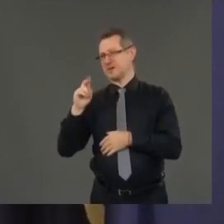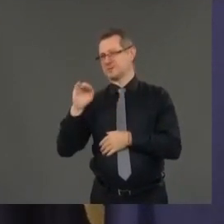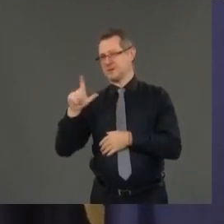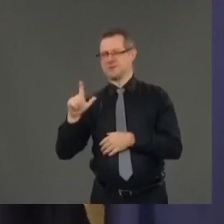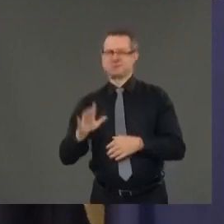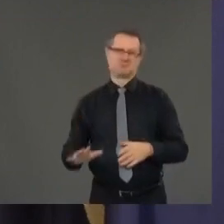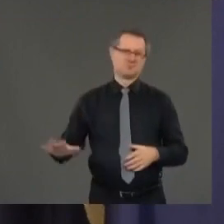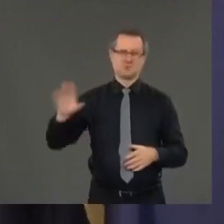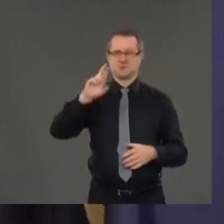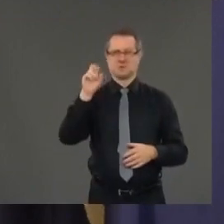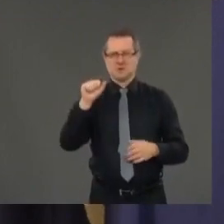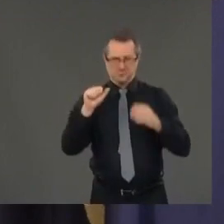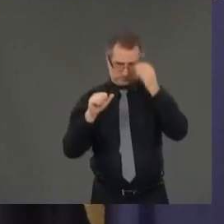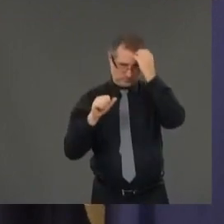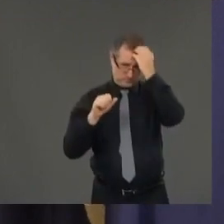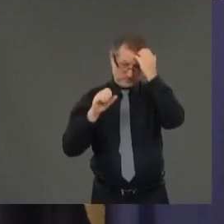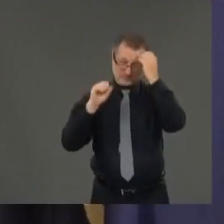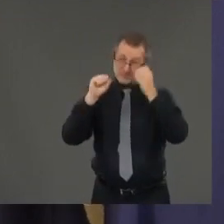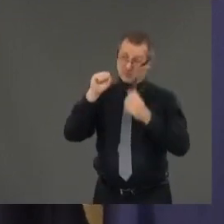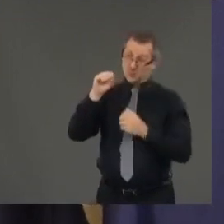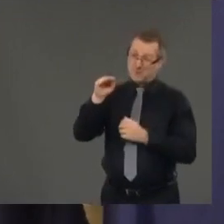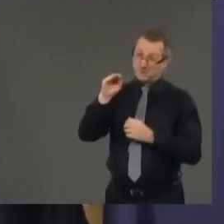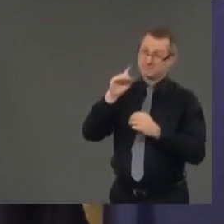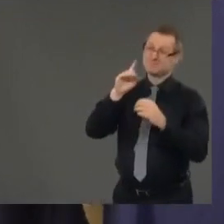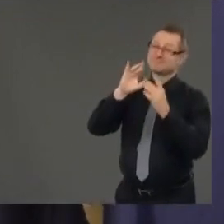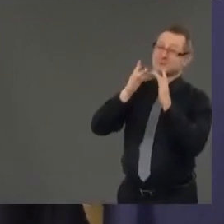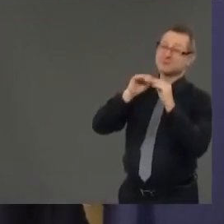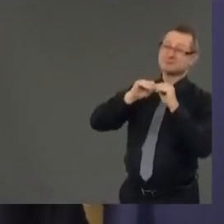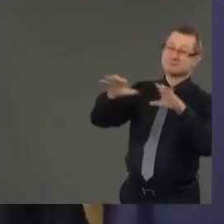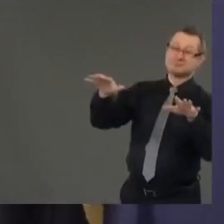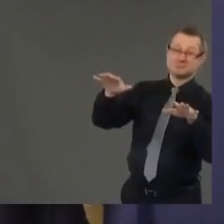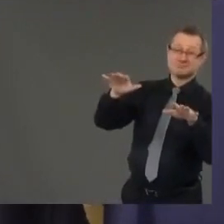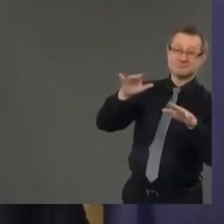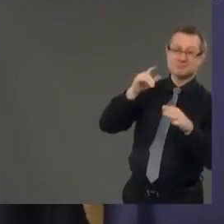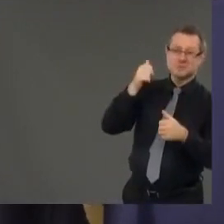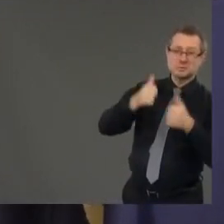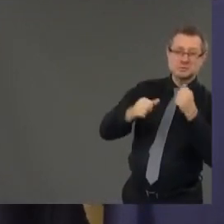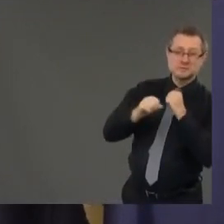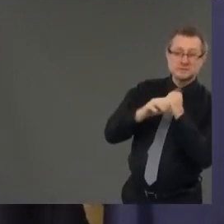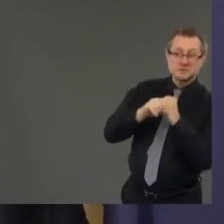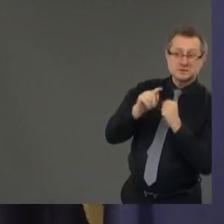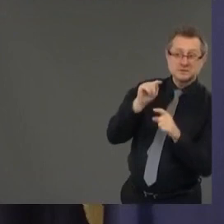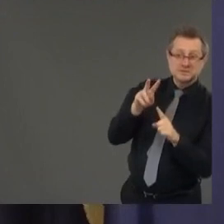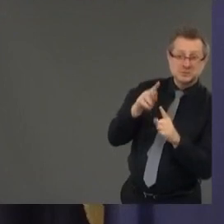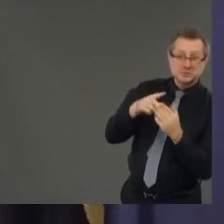MAKE IT AVAILABLE TO THE AD COUNCIL THAT RUNS THE AD